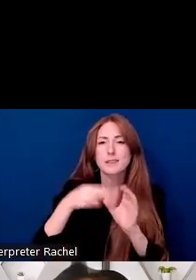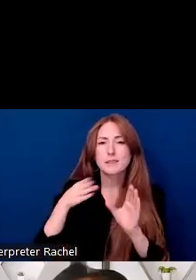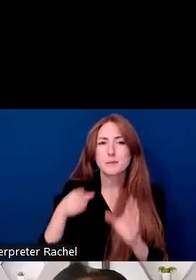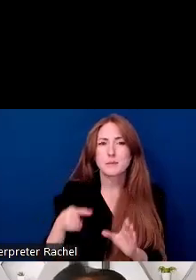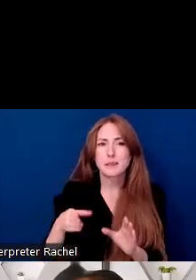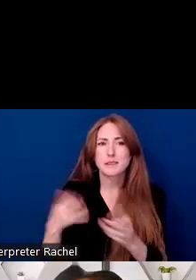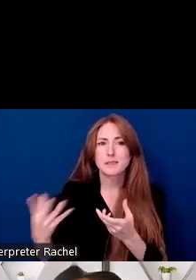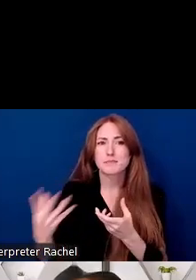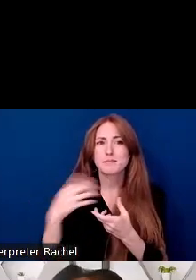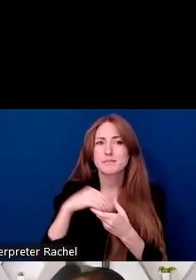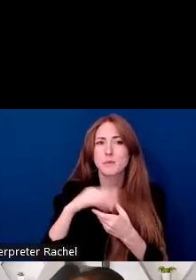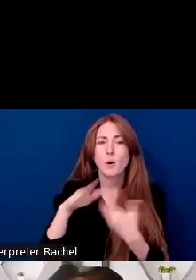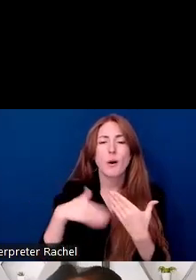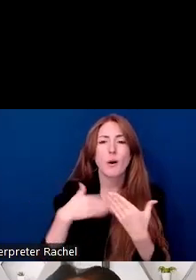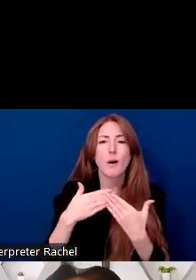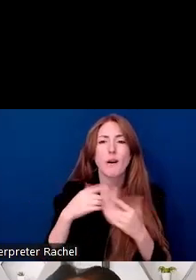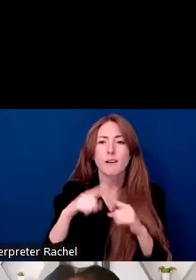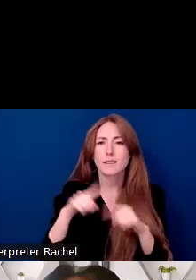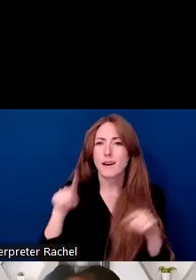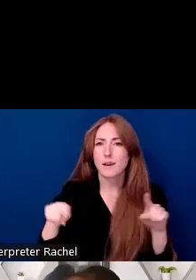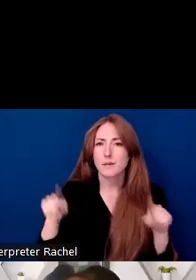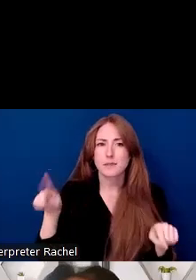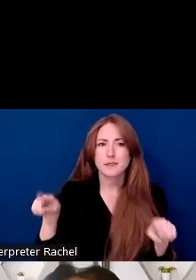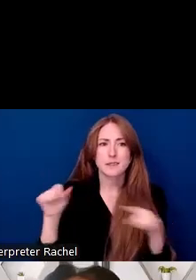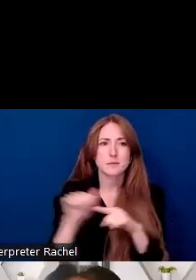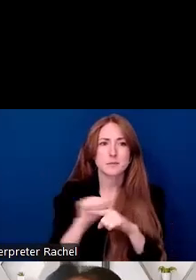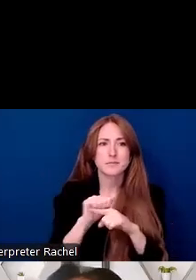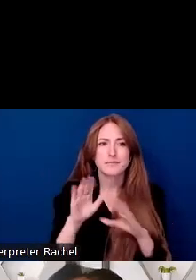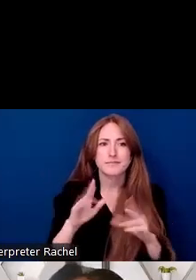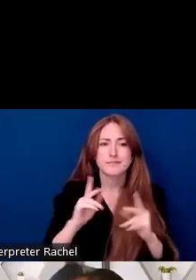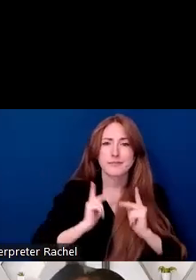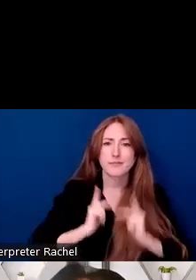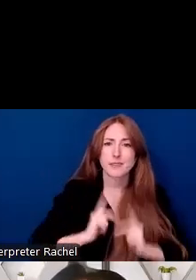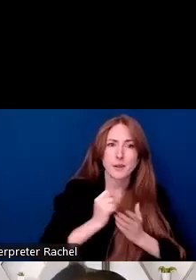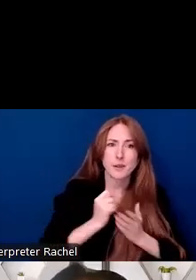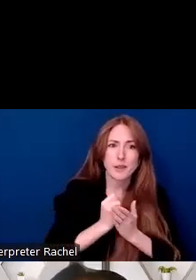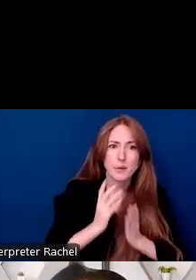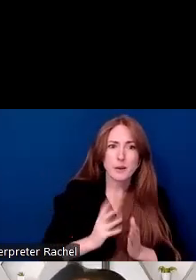including physiotherapists, occupational therapists, osteopaths and chiropractors,